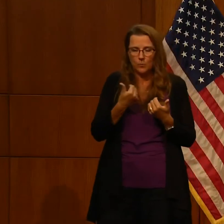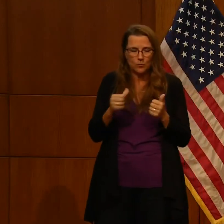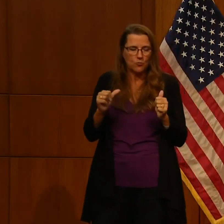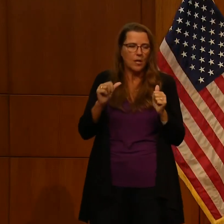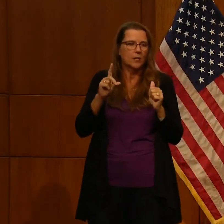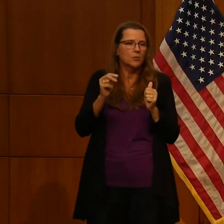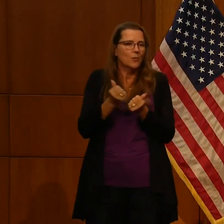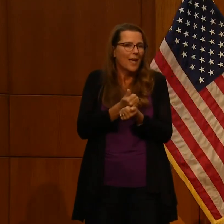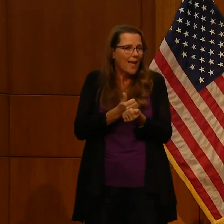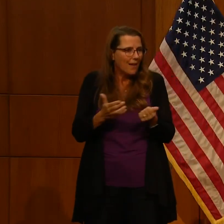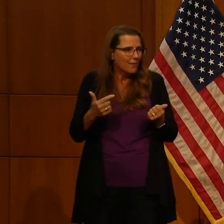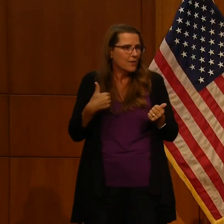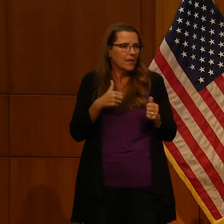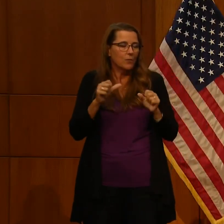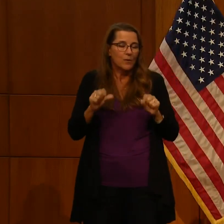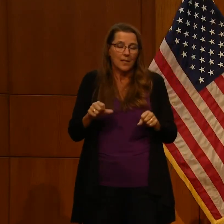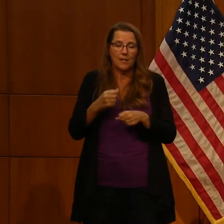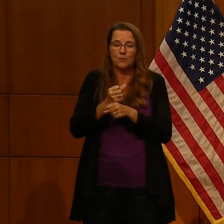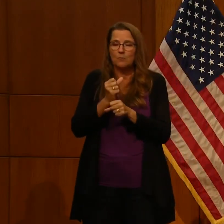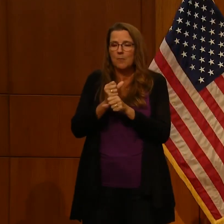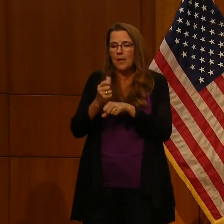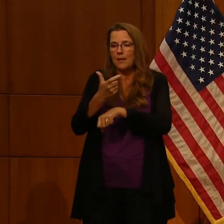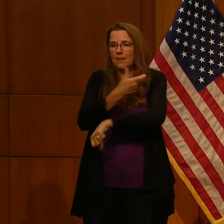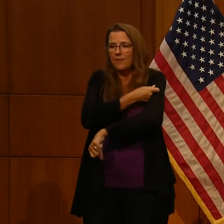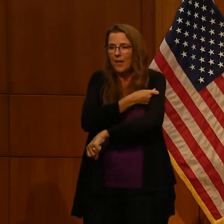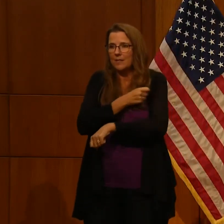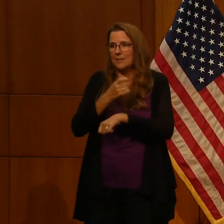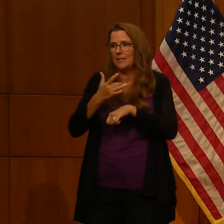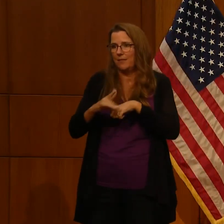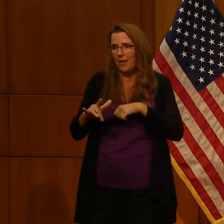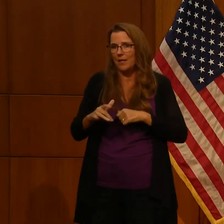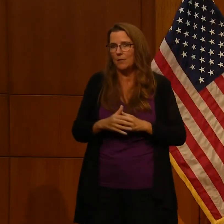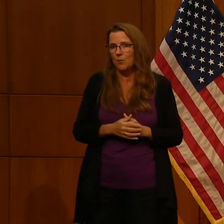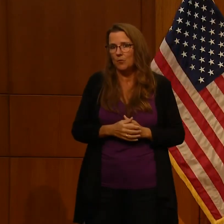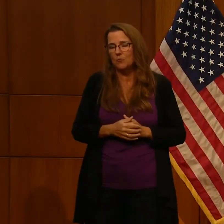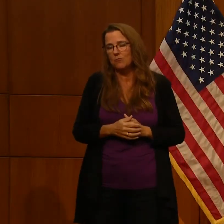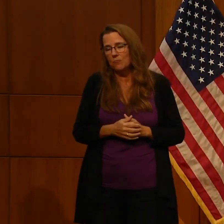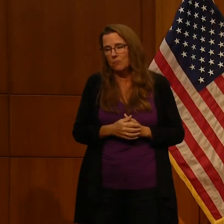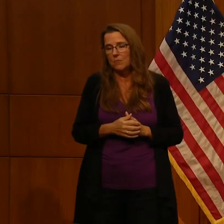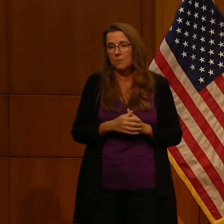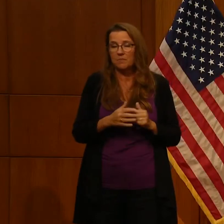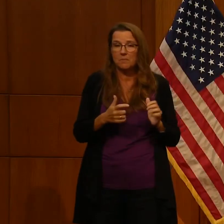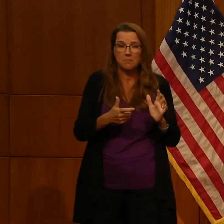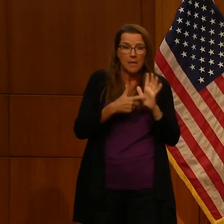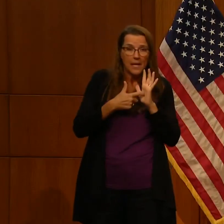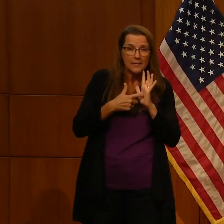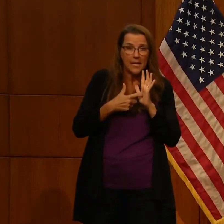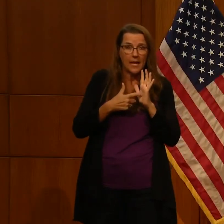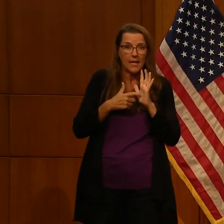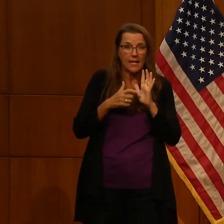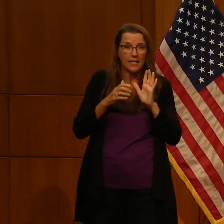OPTIONS ON THE TABLE. UM AND WE'RE GOING TO DO EVERYTHING THAT WE CAN TO MAKE THE VACCINE